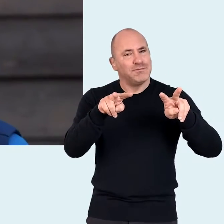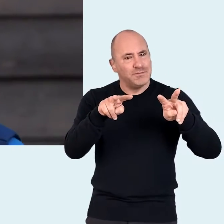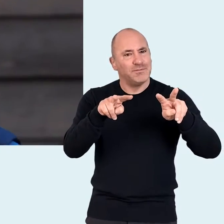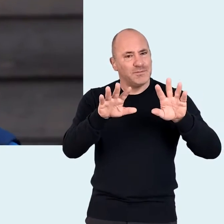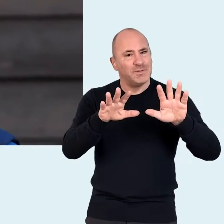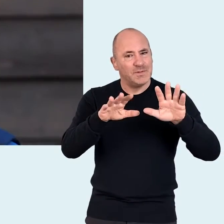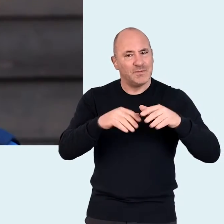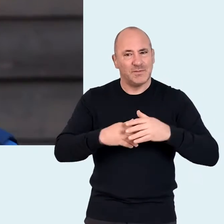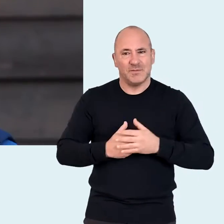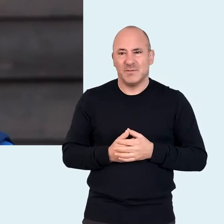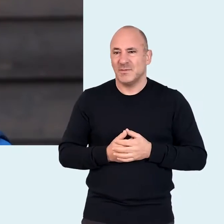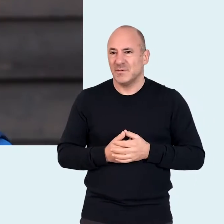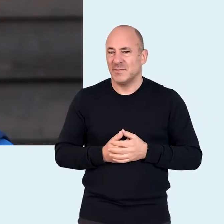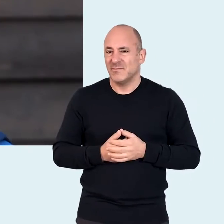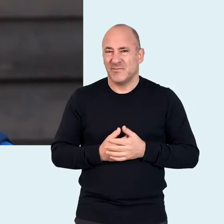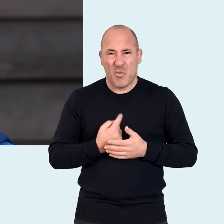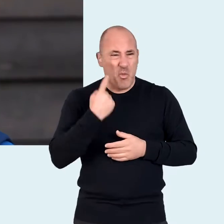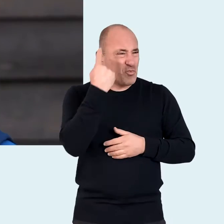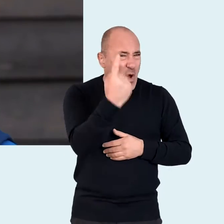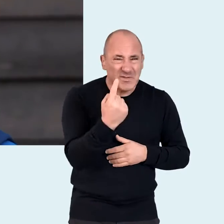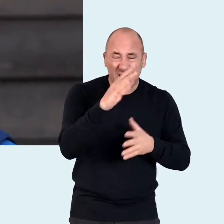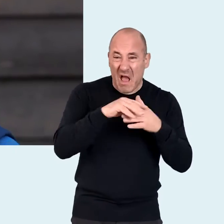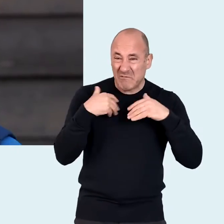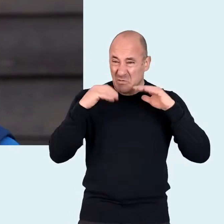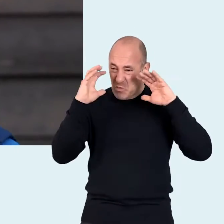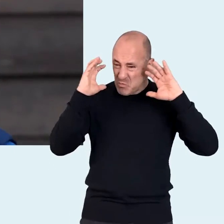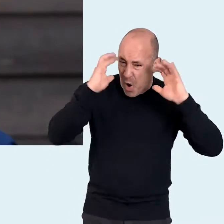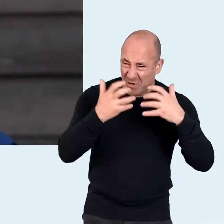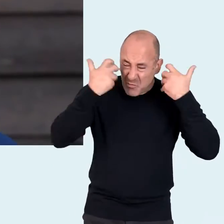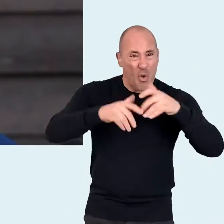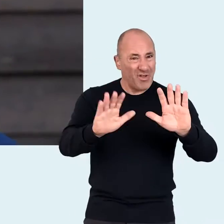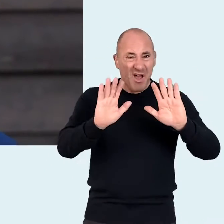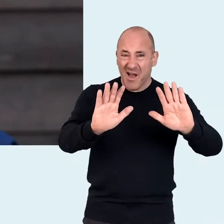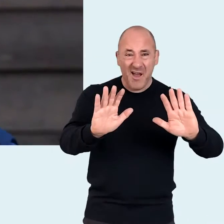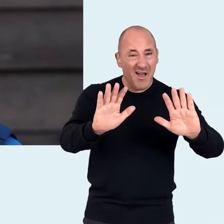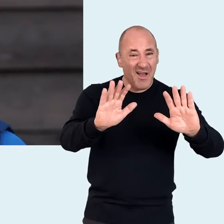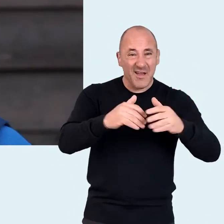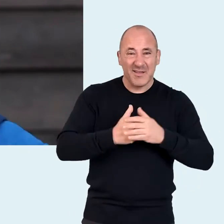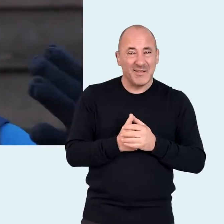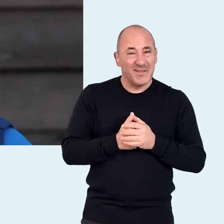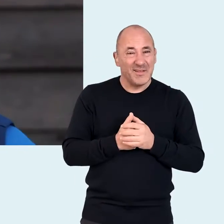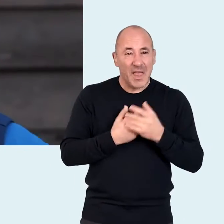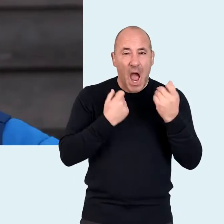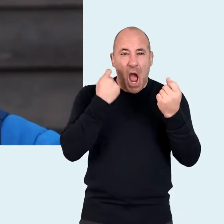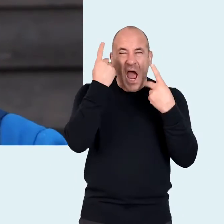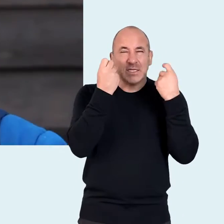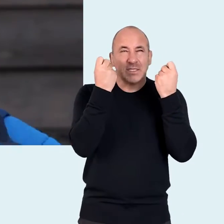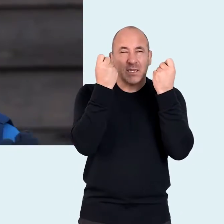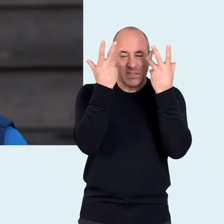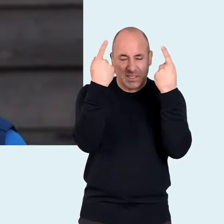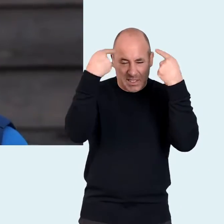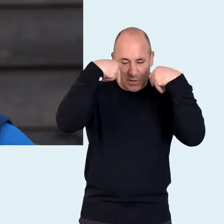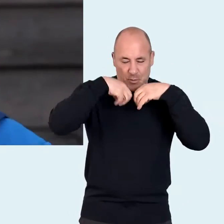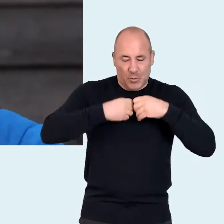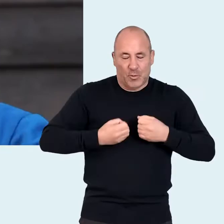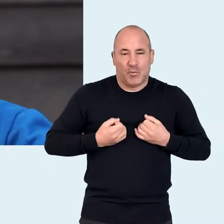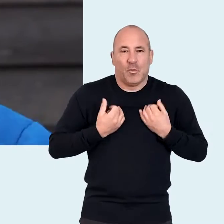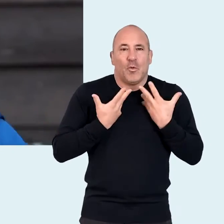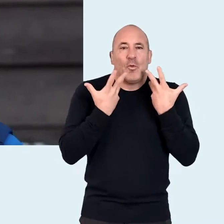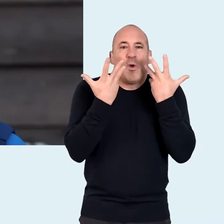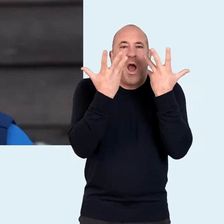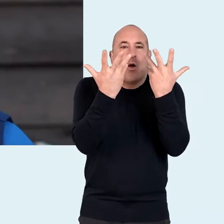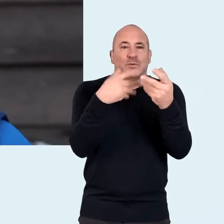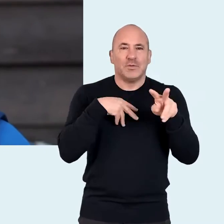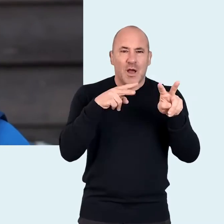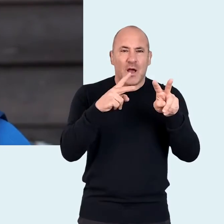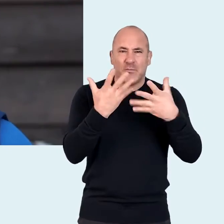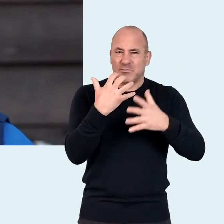ways, even simple. You don't have to worry too much. Let the ideas flow through your